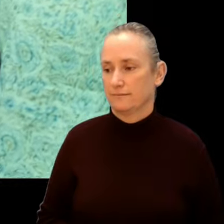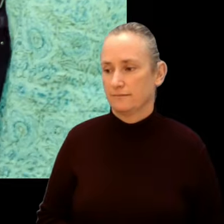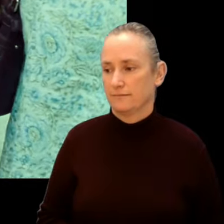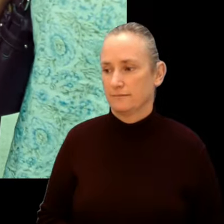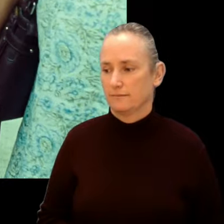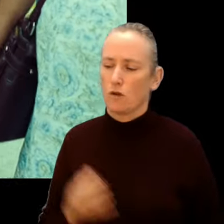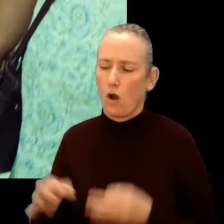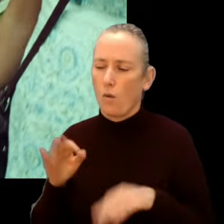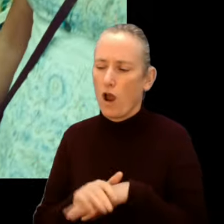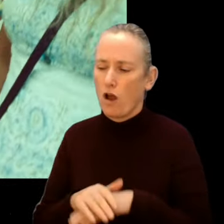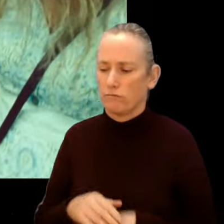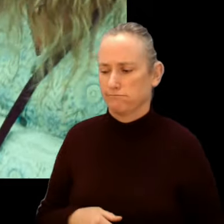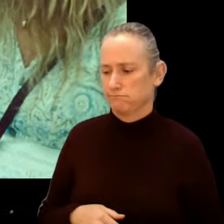Hey, where you going? What's going on here?